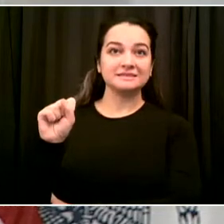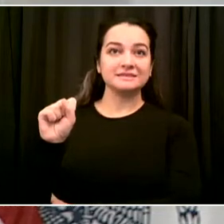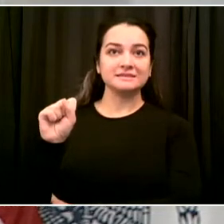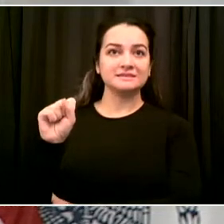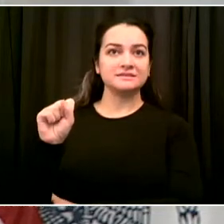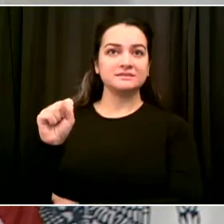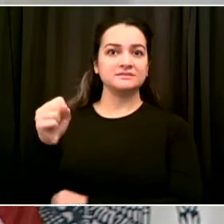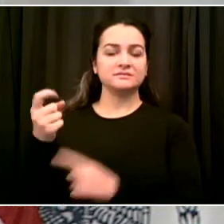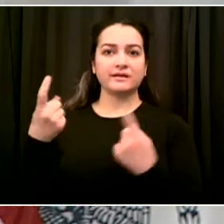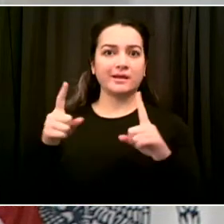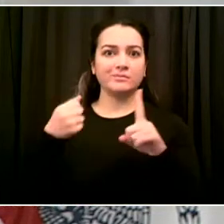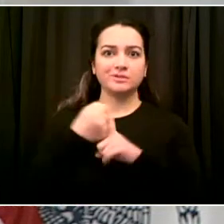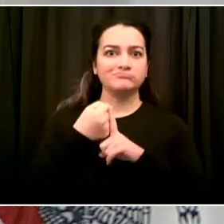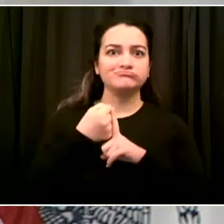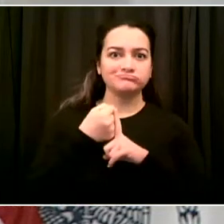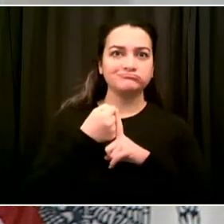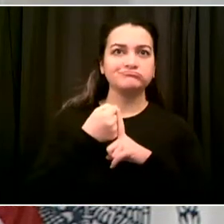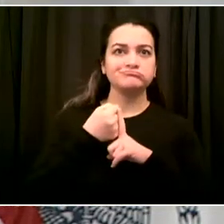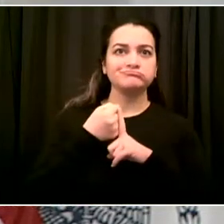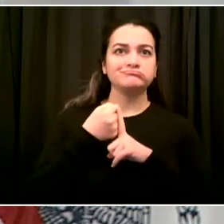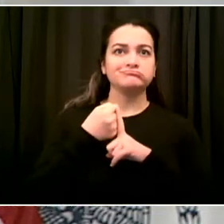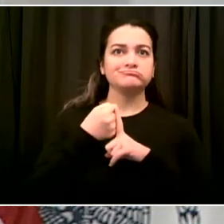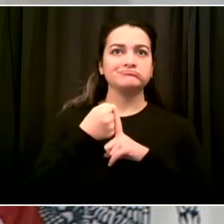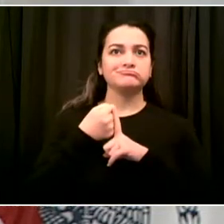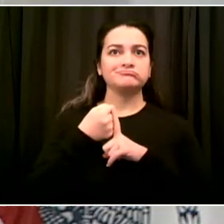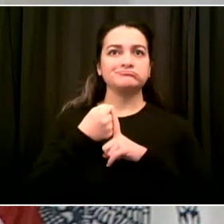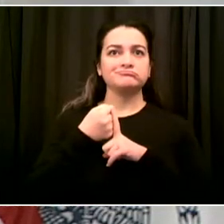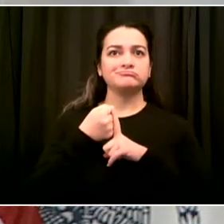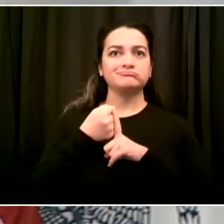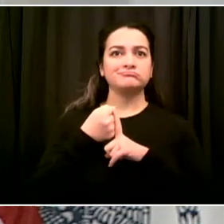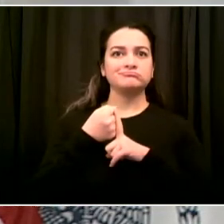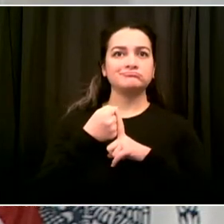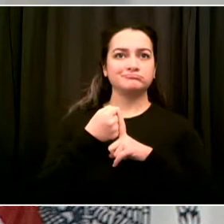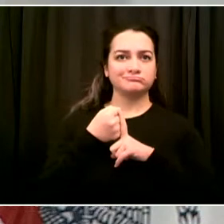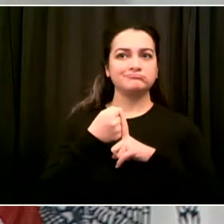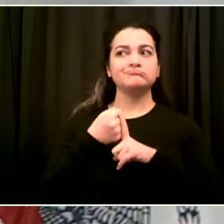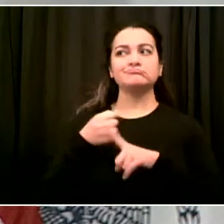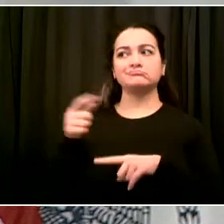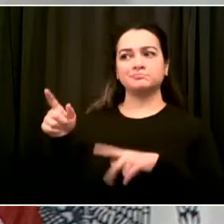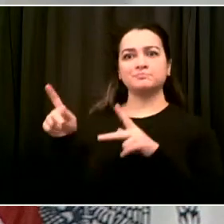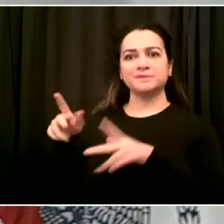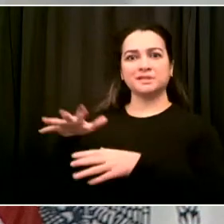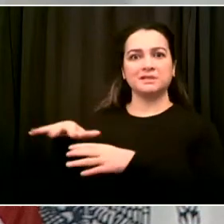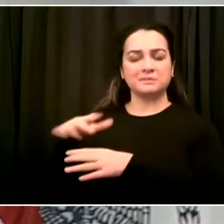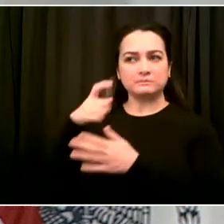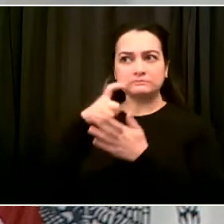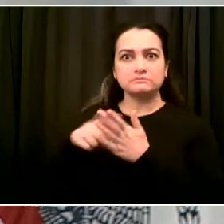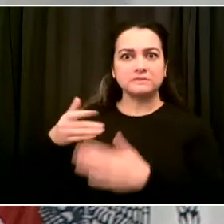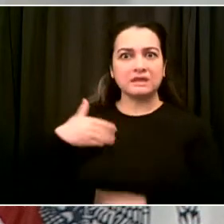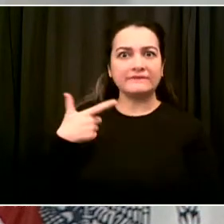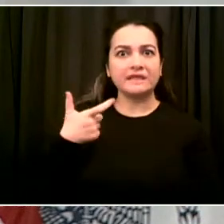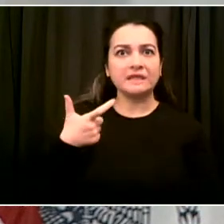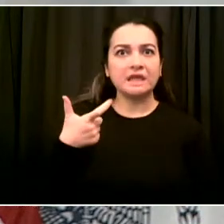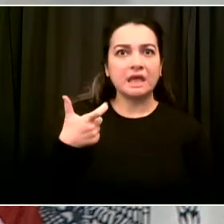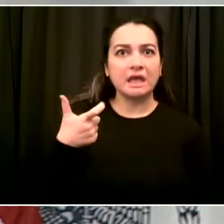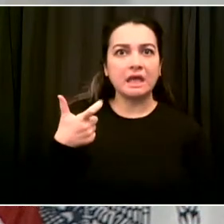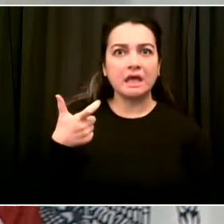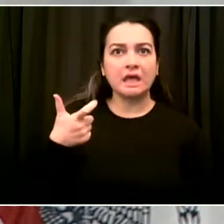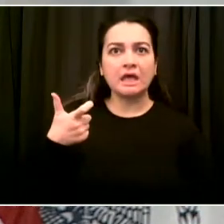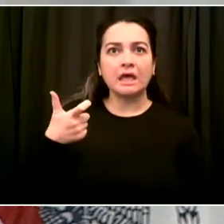PART OF THE GUN SUPPRESSION OF